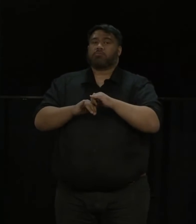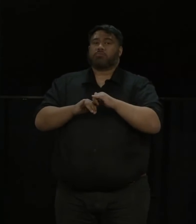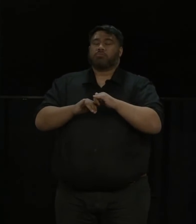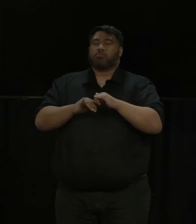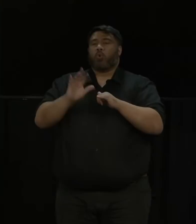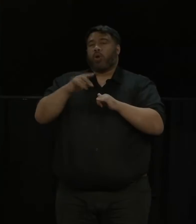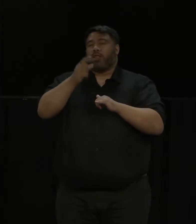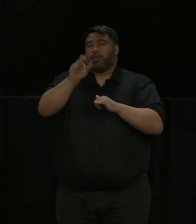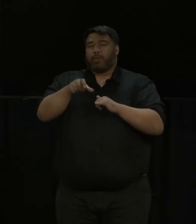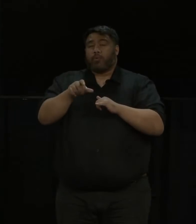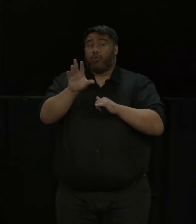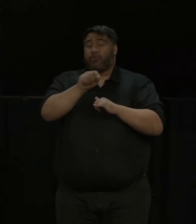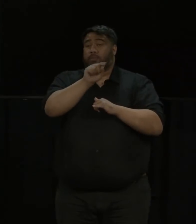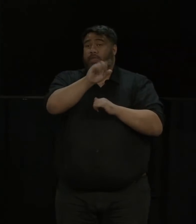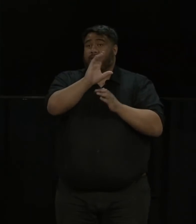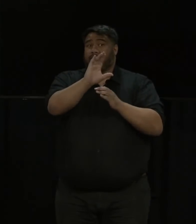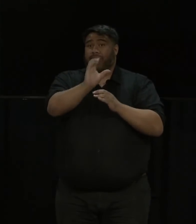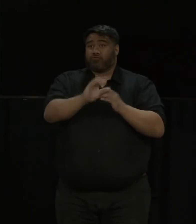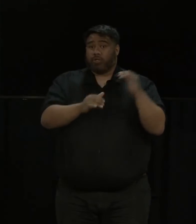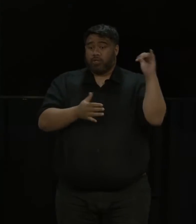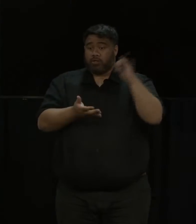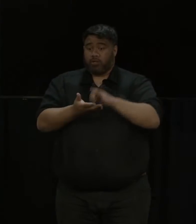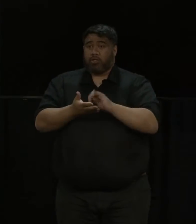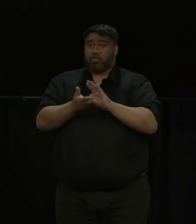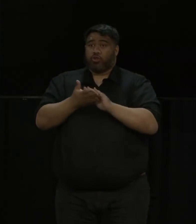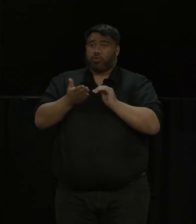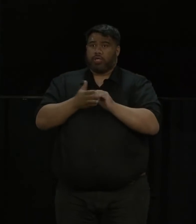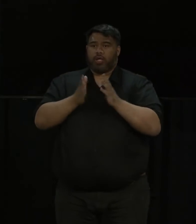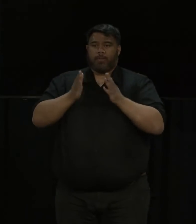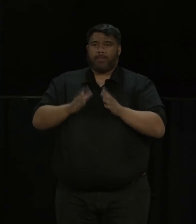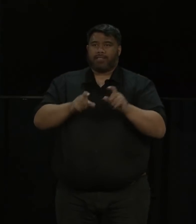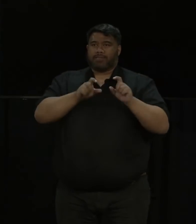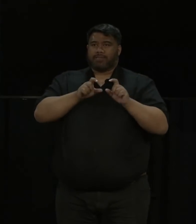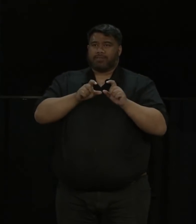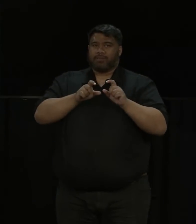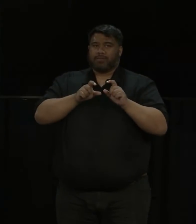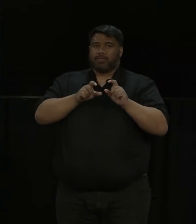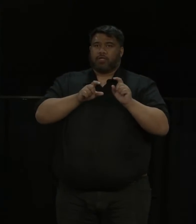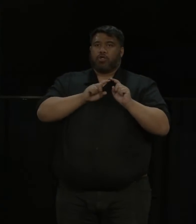Zealand from PNG.